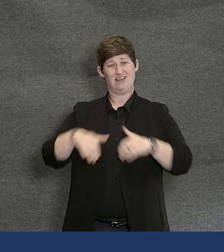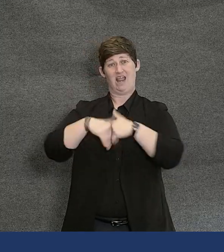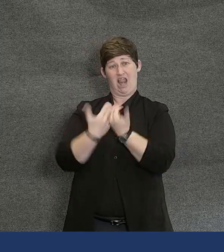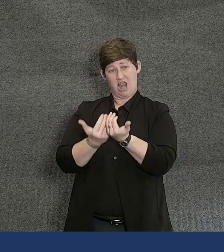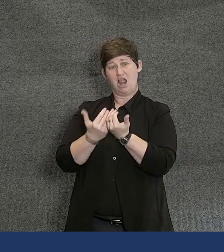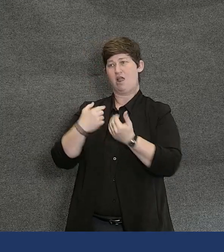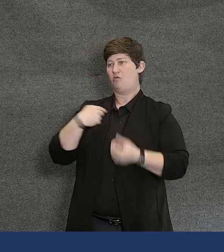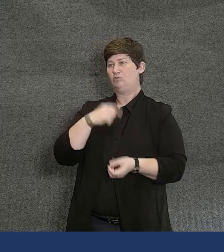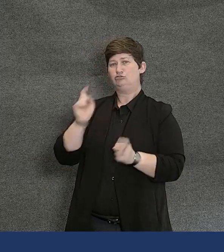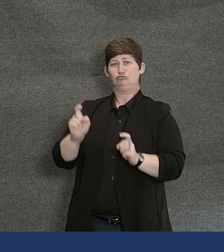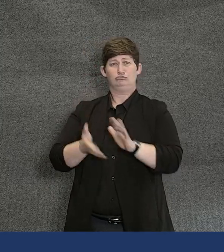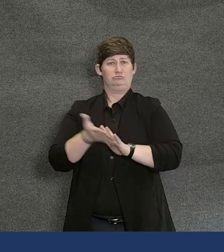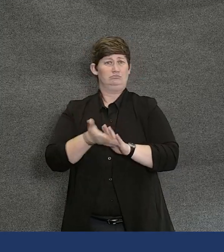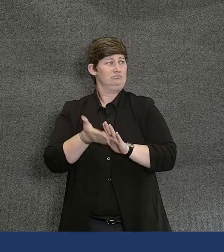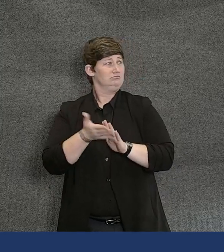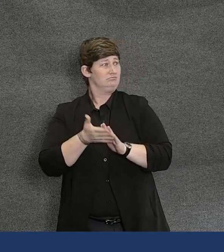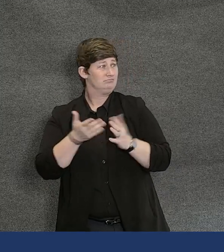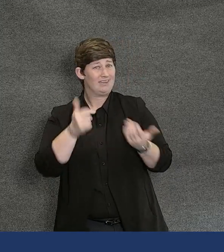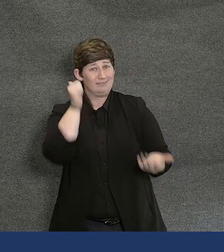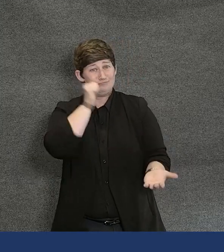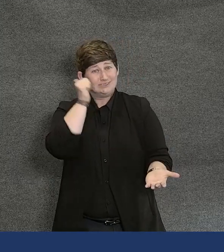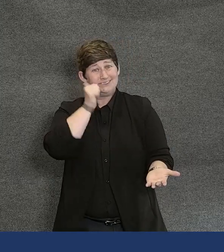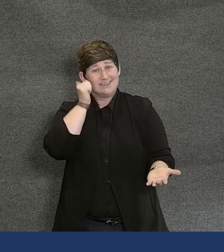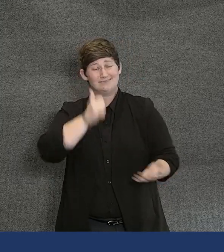Look, I want to talk to you about some things that I'm working on right now that